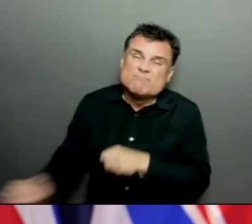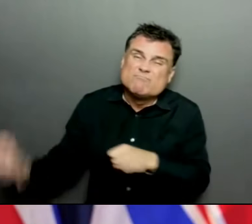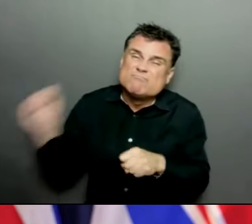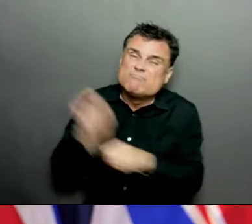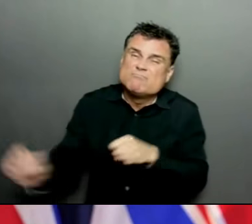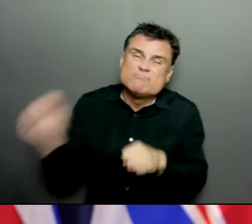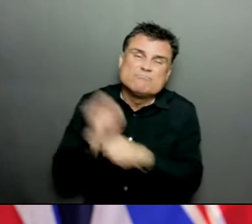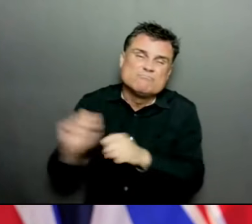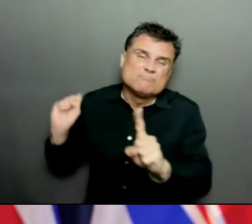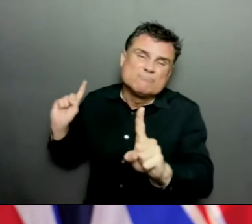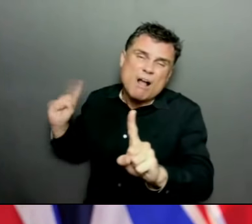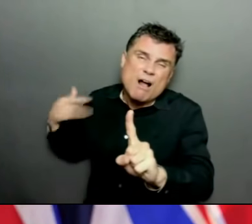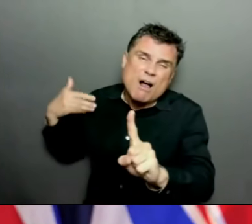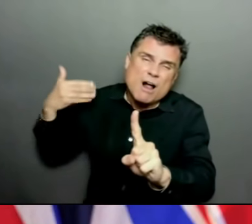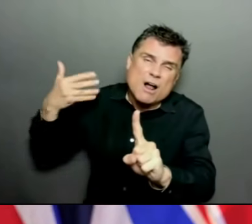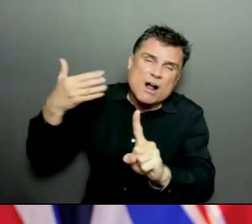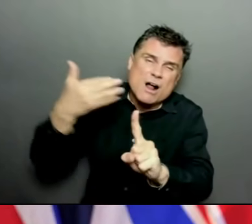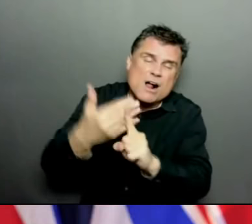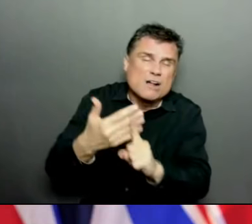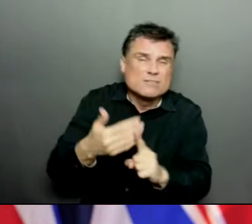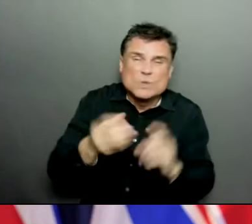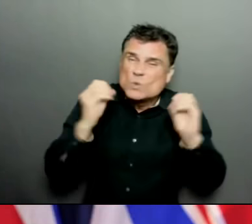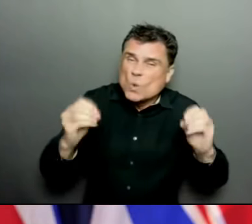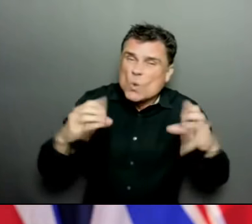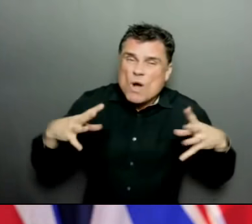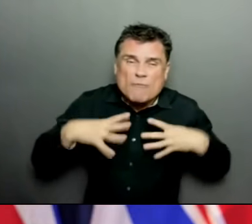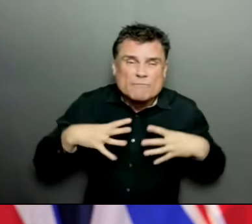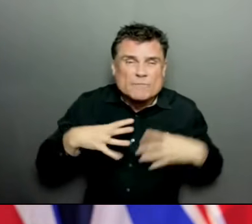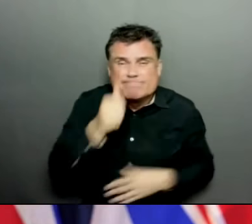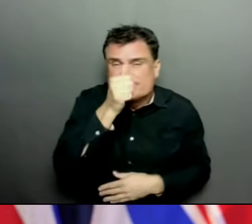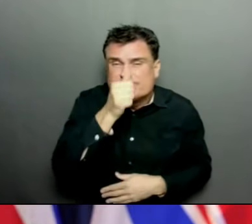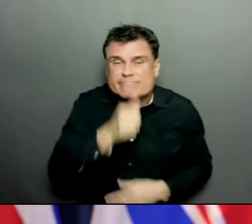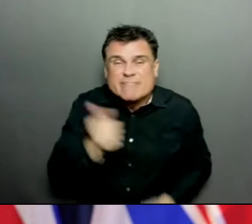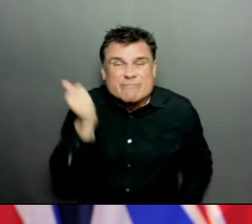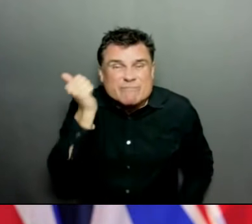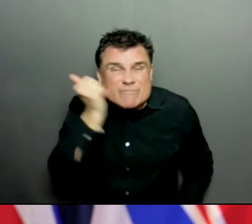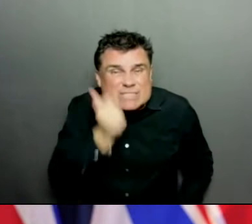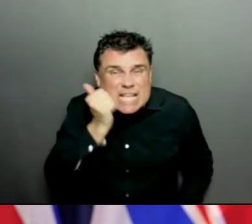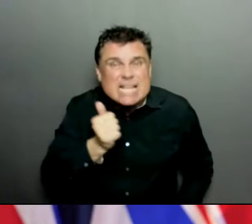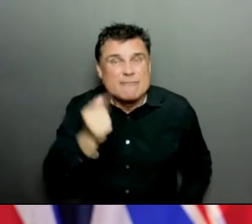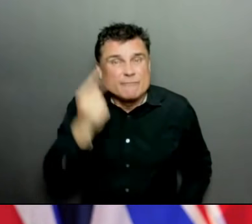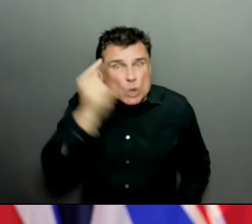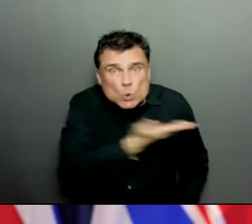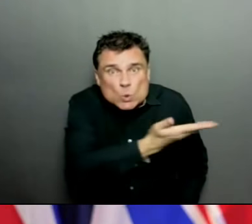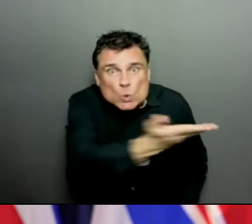event, I am looking forward to the book, I think it is an excellent contribution, I know